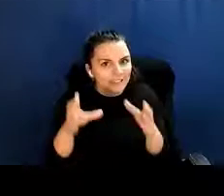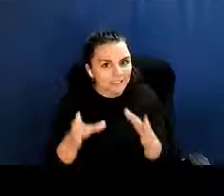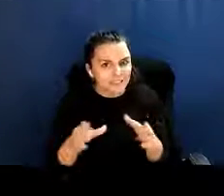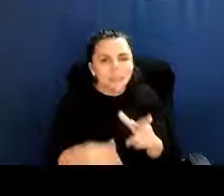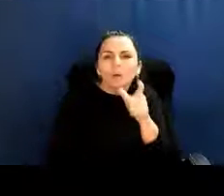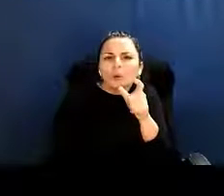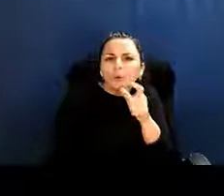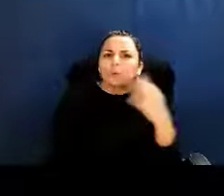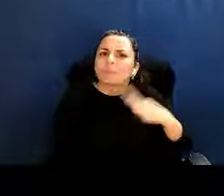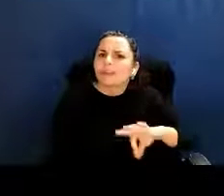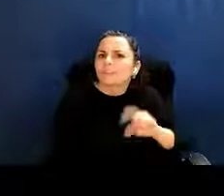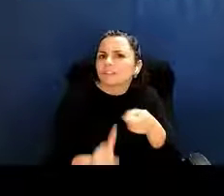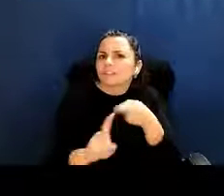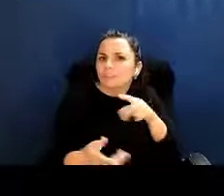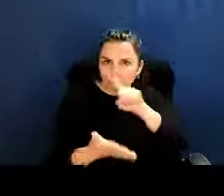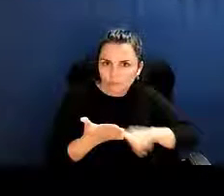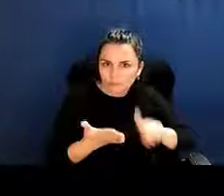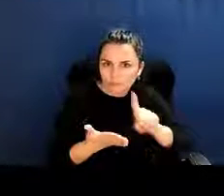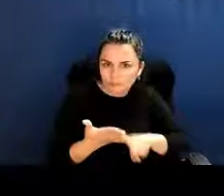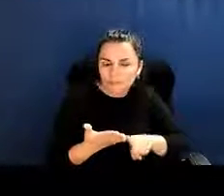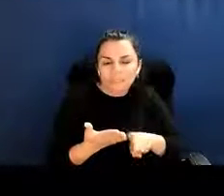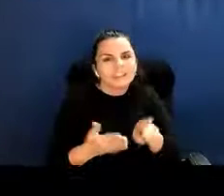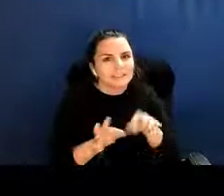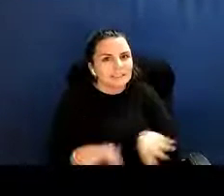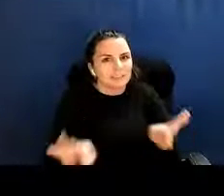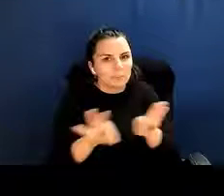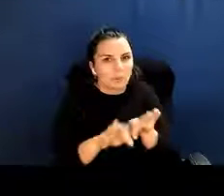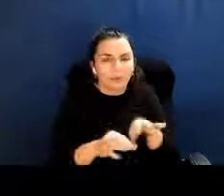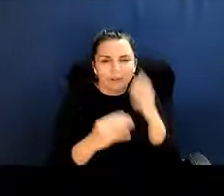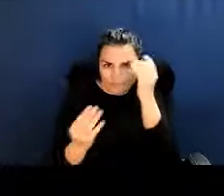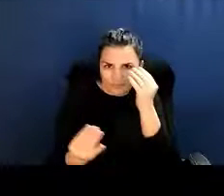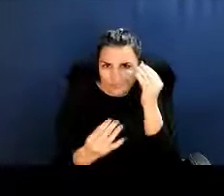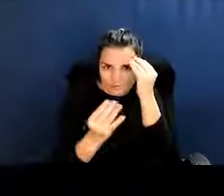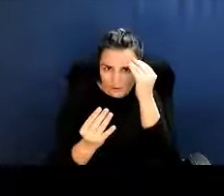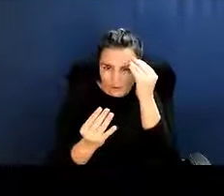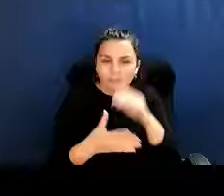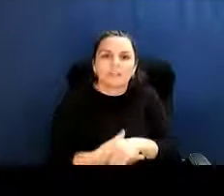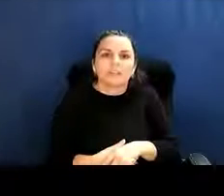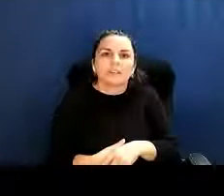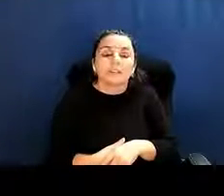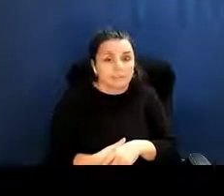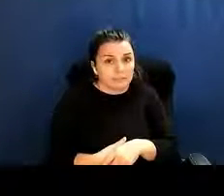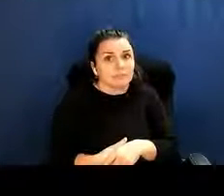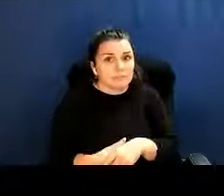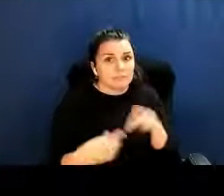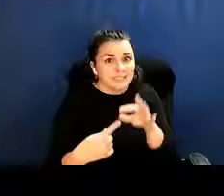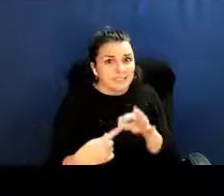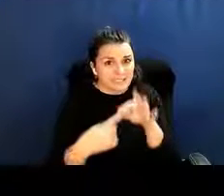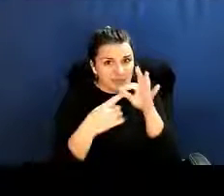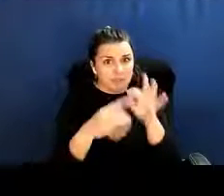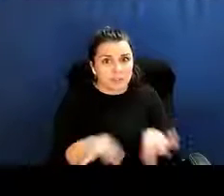can be an incredibly important consideration, and this is particularly the case in nontherapeutic